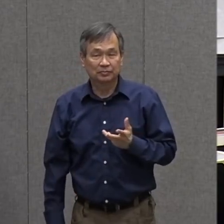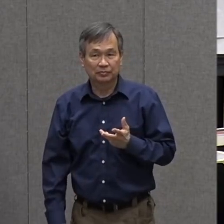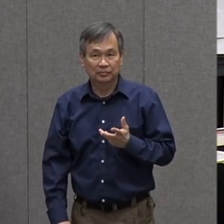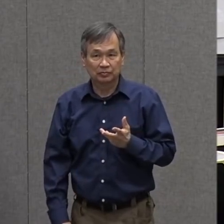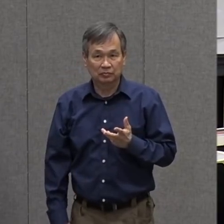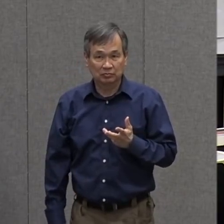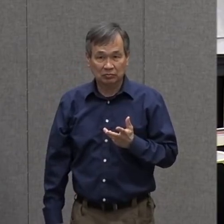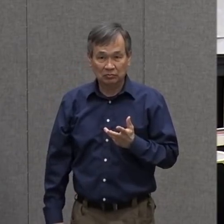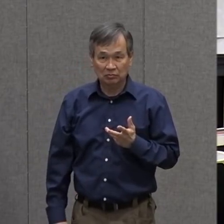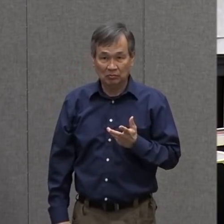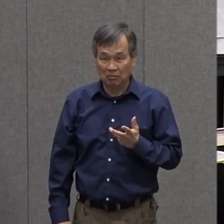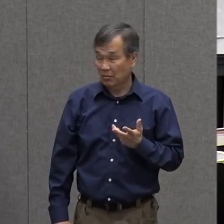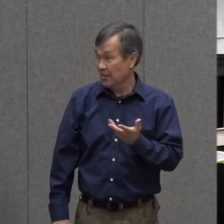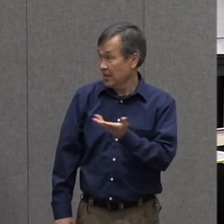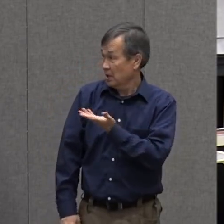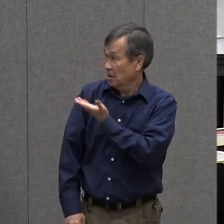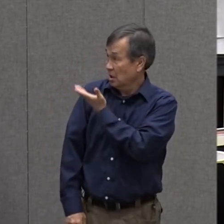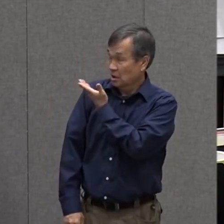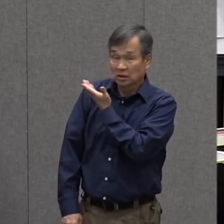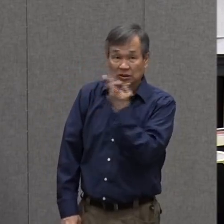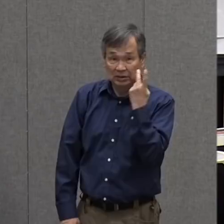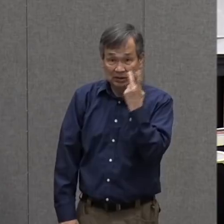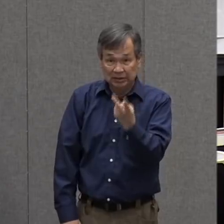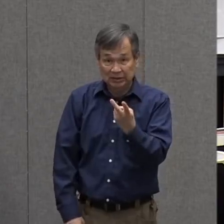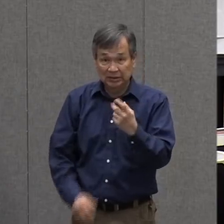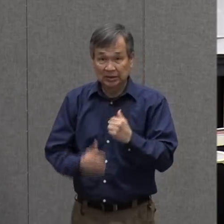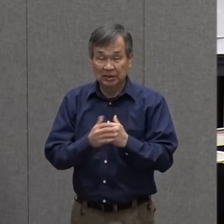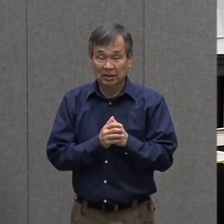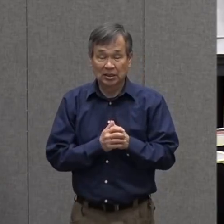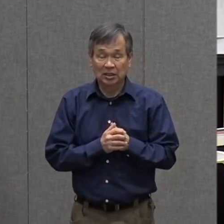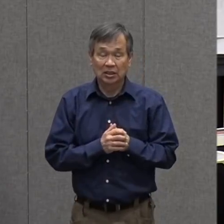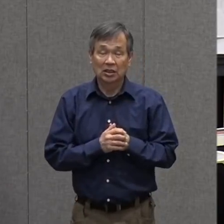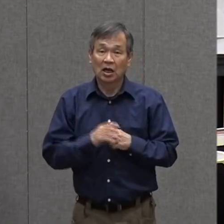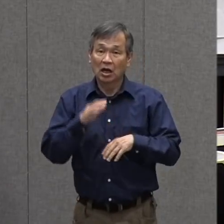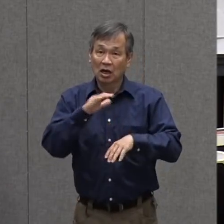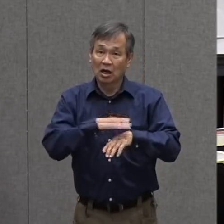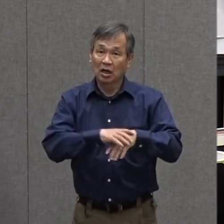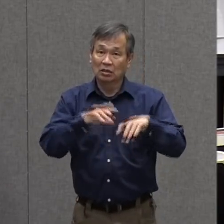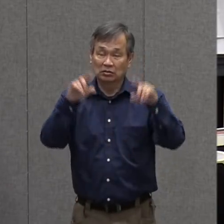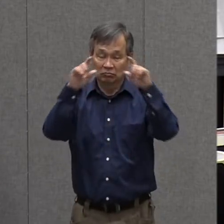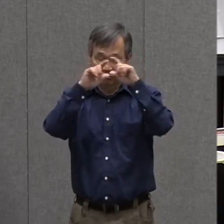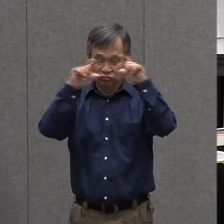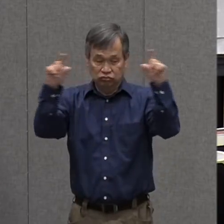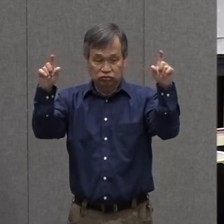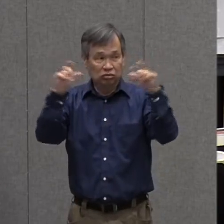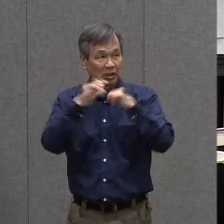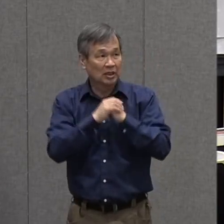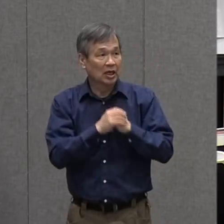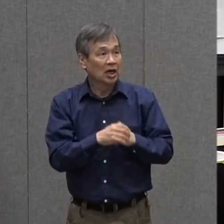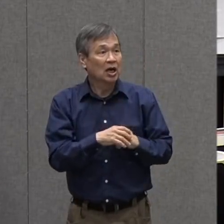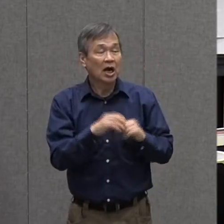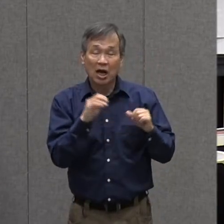I could fill things up in this particular on this 10 frame. This actually 20 frame but I could fill